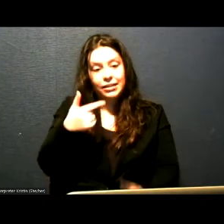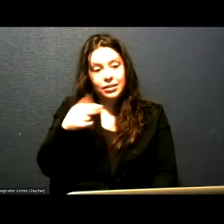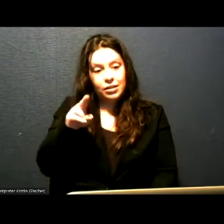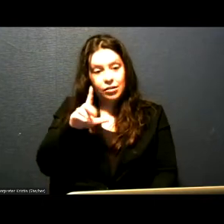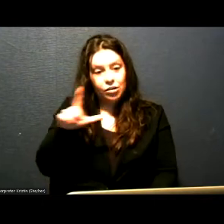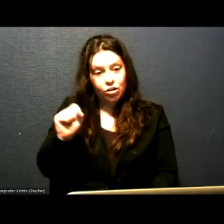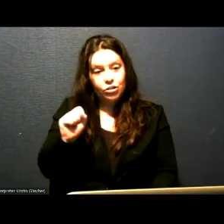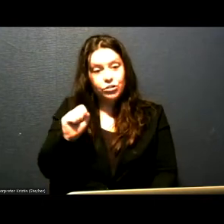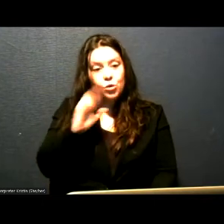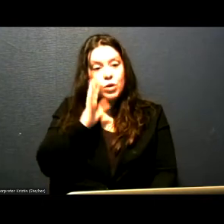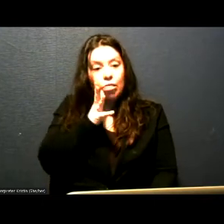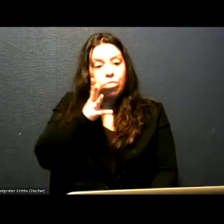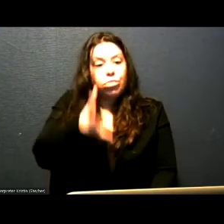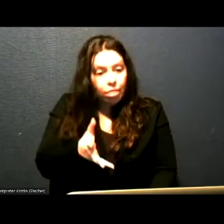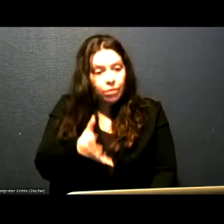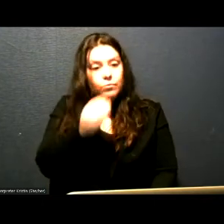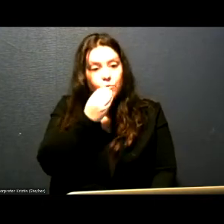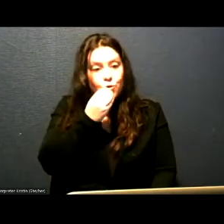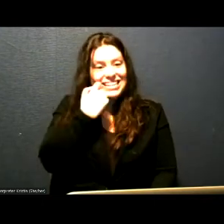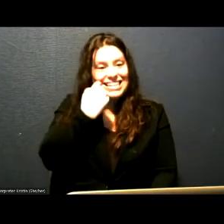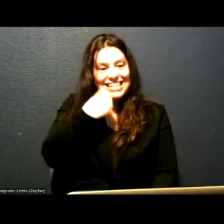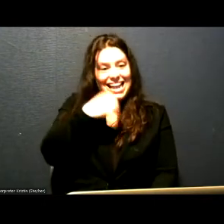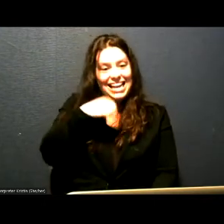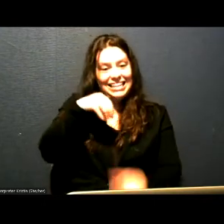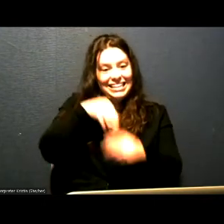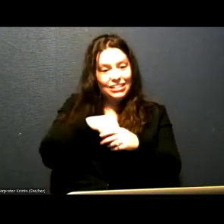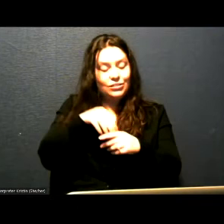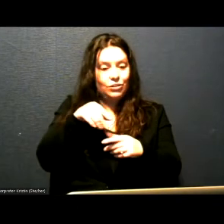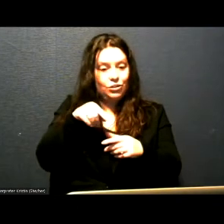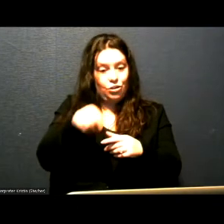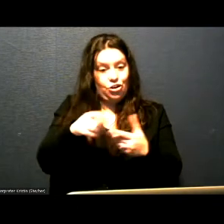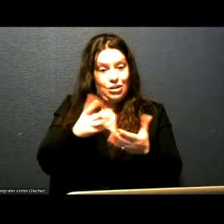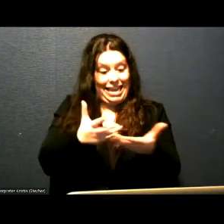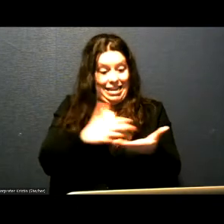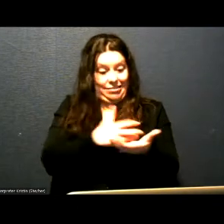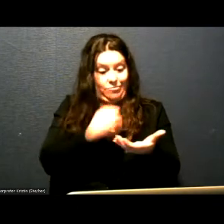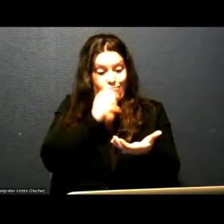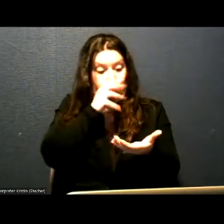um and gulls have a diverse diet. We know they eat natural things like fish but they also eat